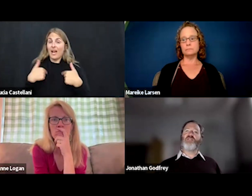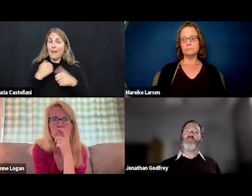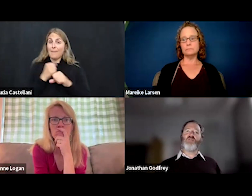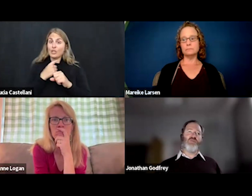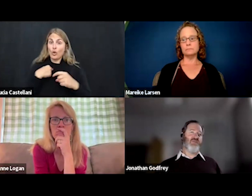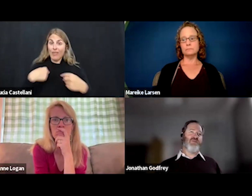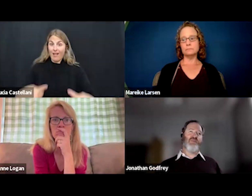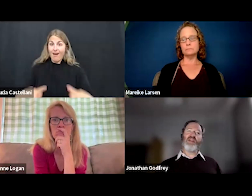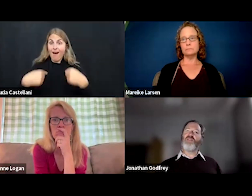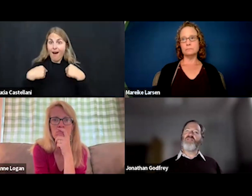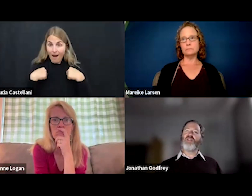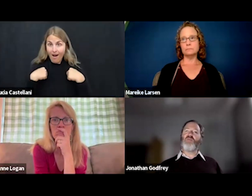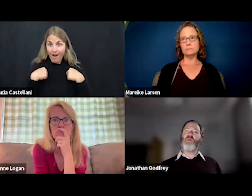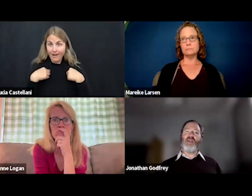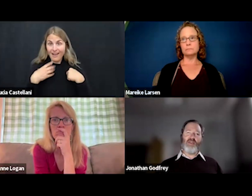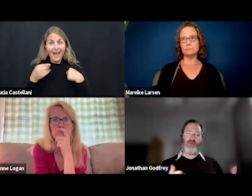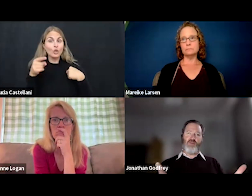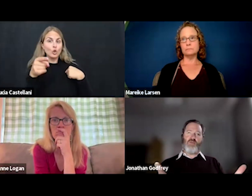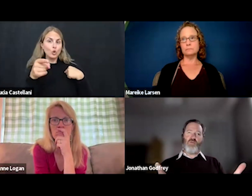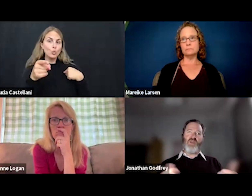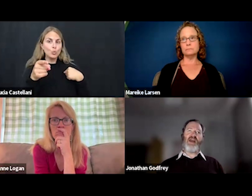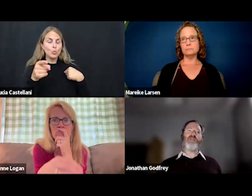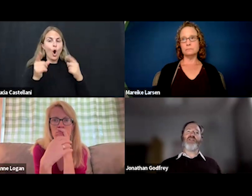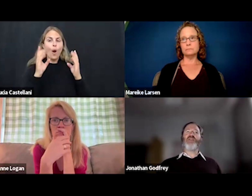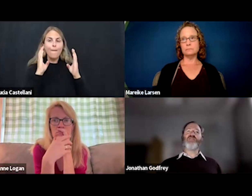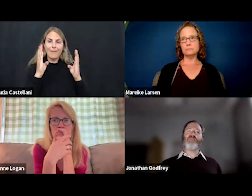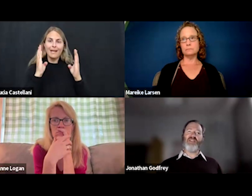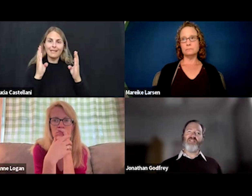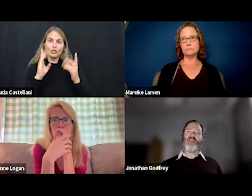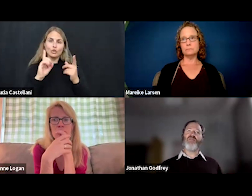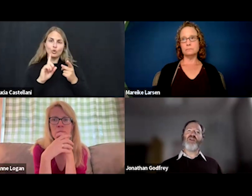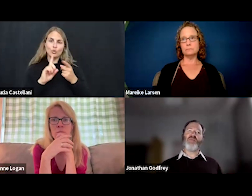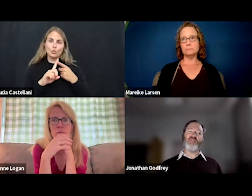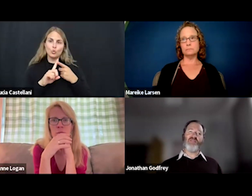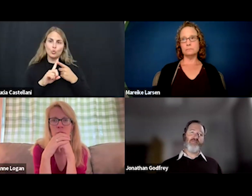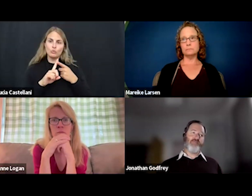to the main reason why we are in an interaction environment.